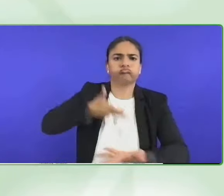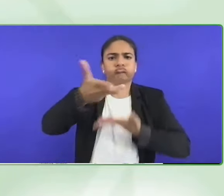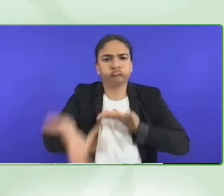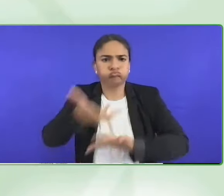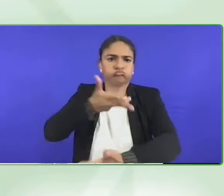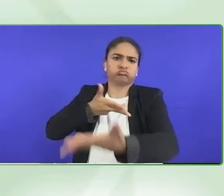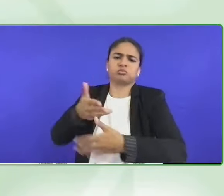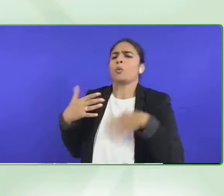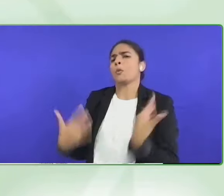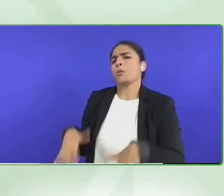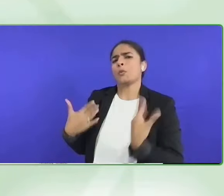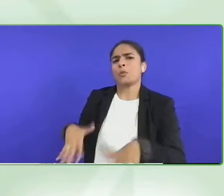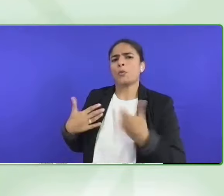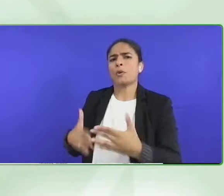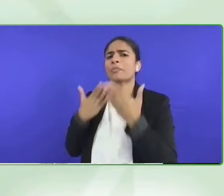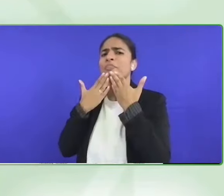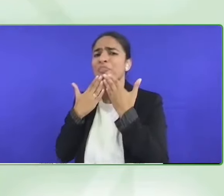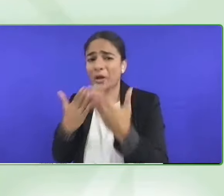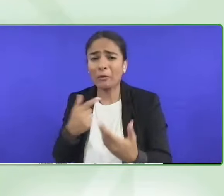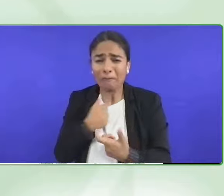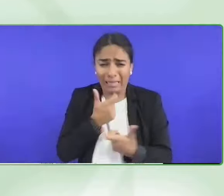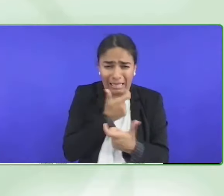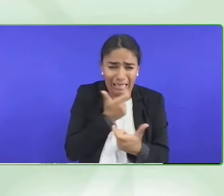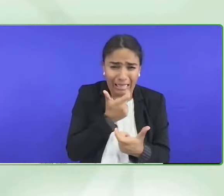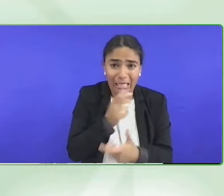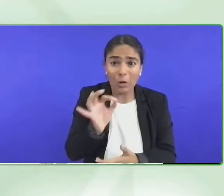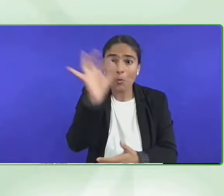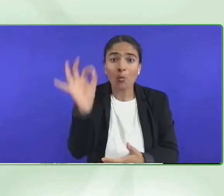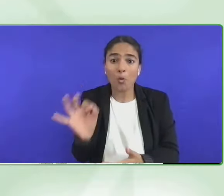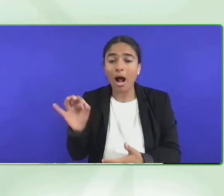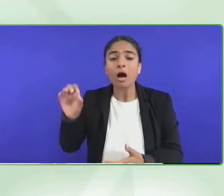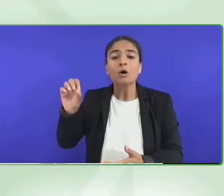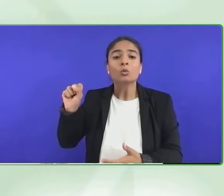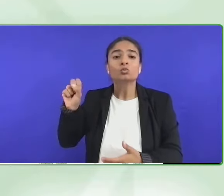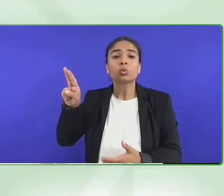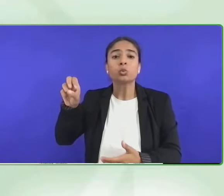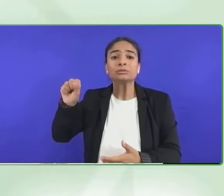We are out of the time and I don't want to